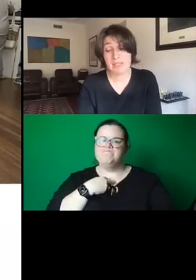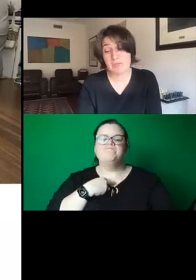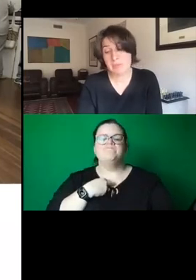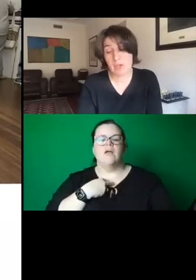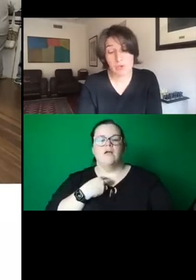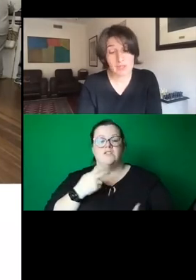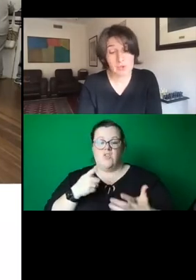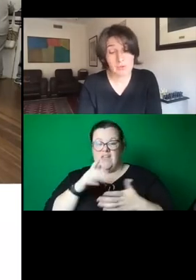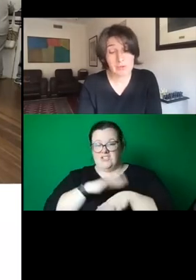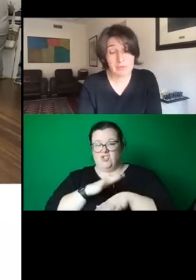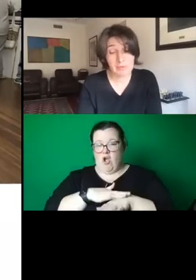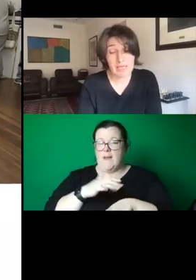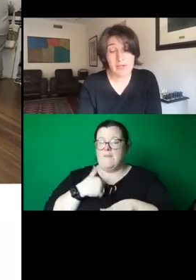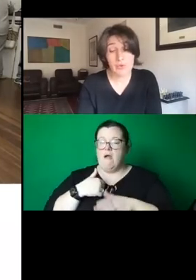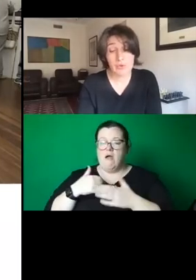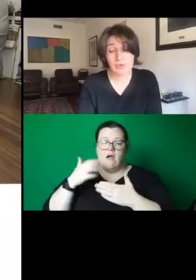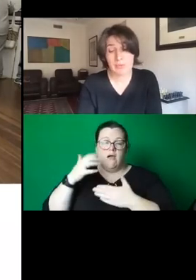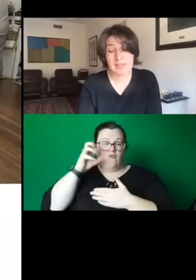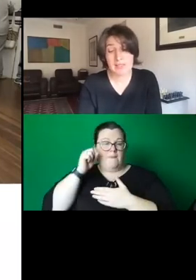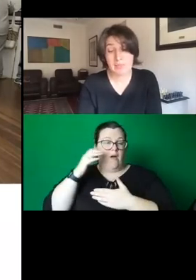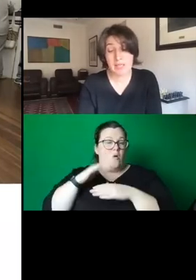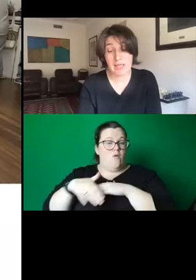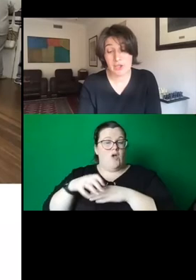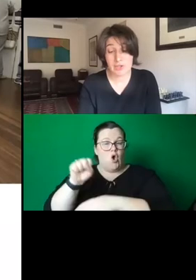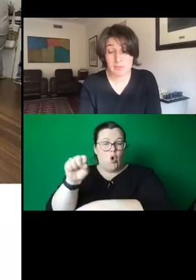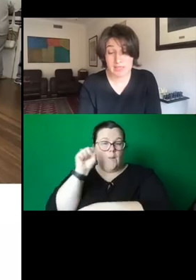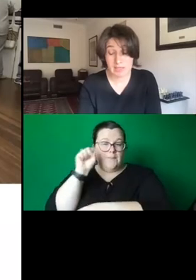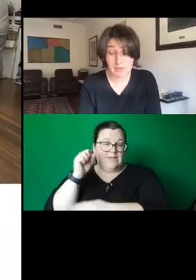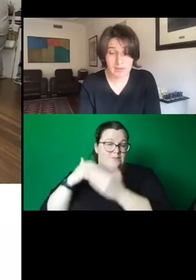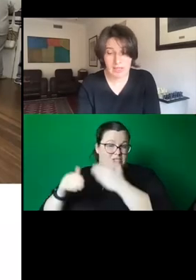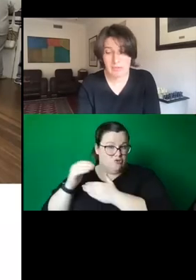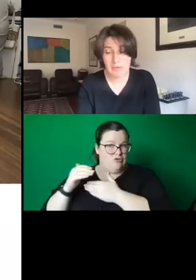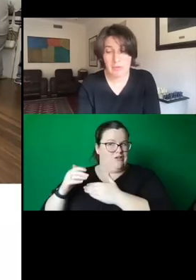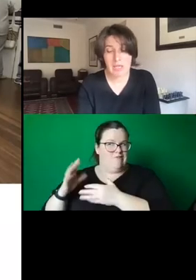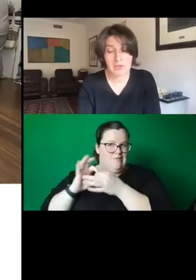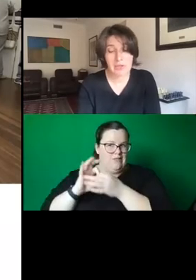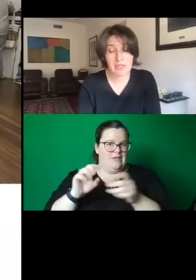by concepts of freedom and choice represented by elections themselves coming from a country